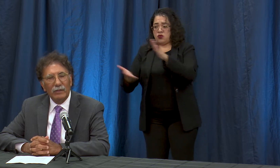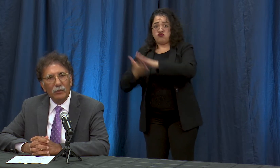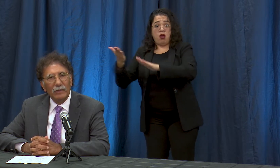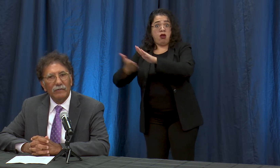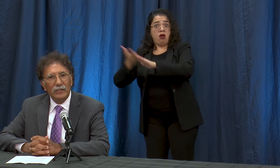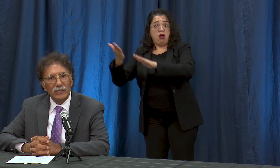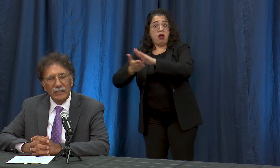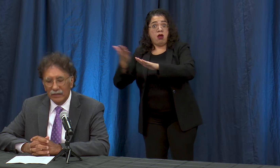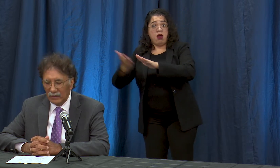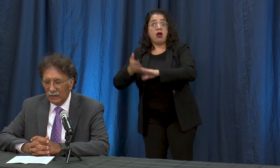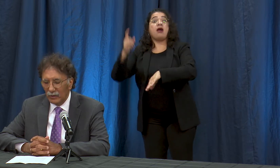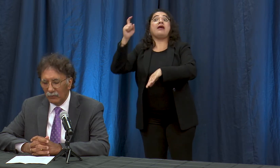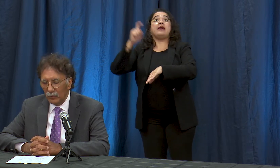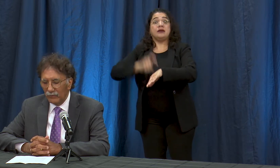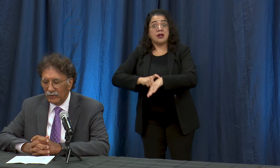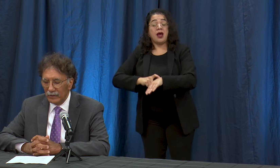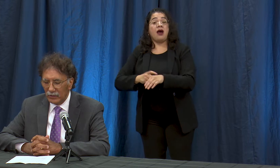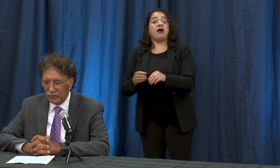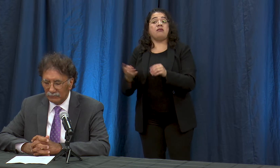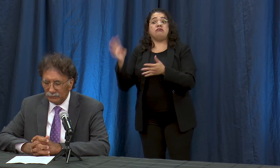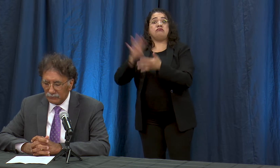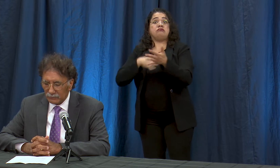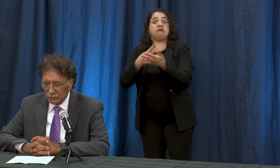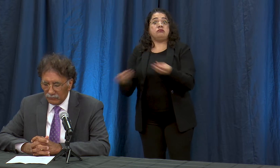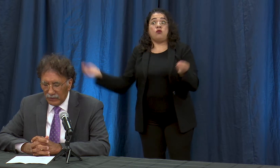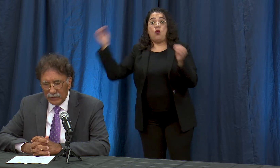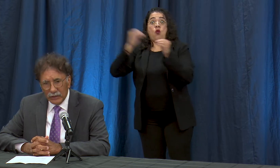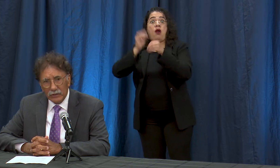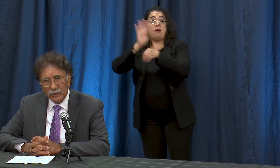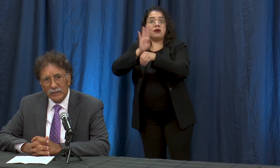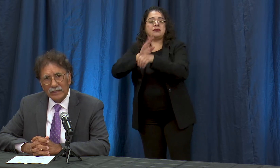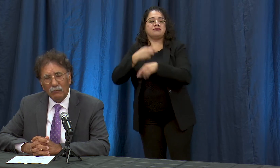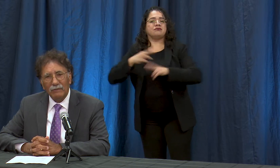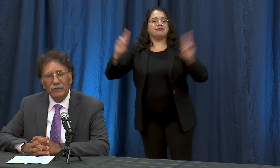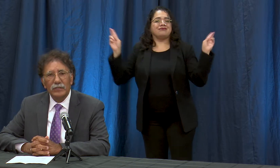important for the city but important for the nation. The good news as I referenced